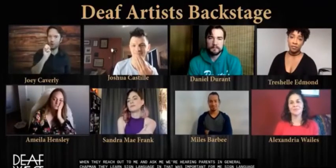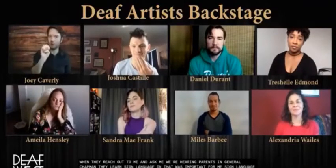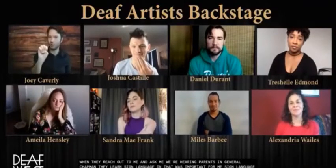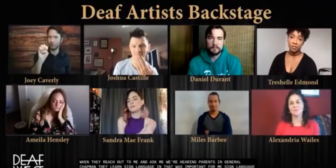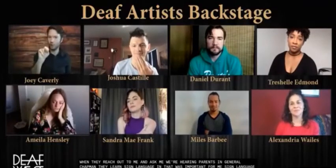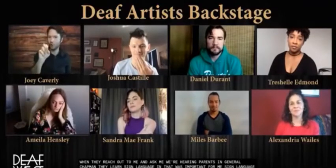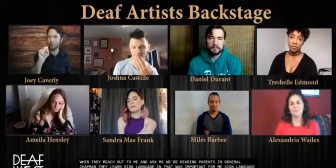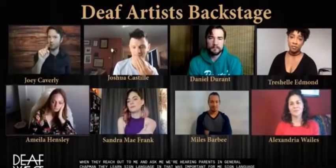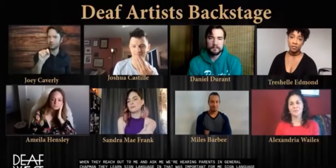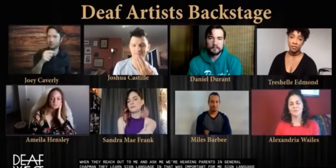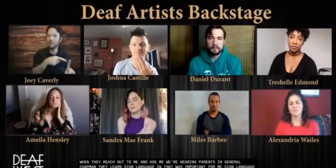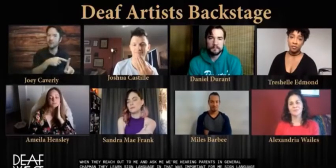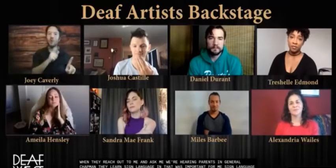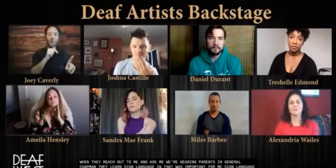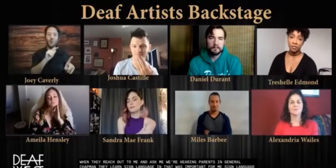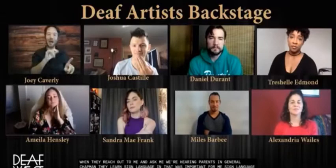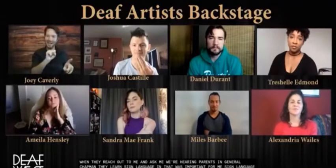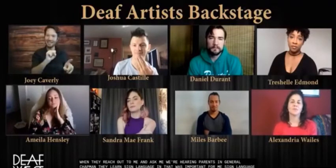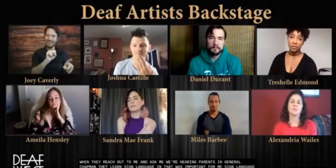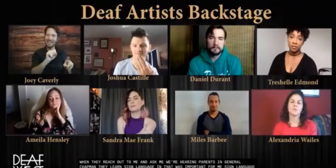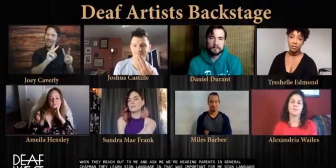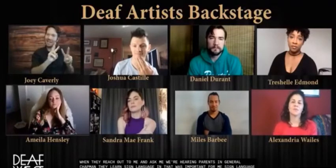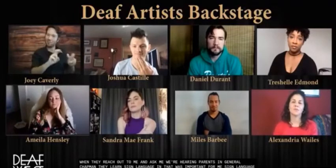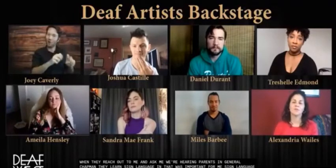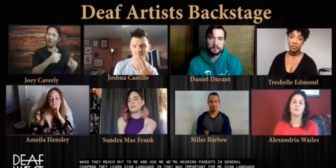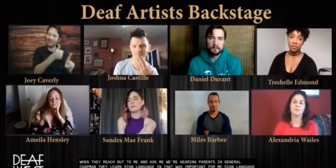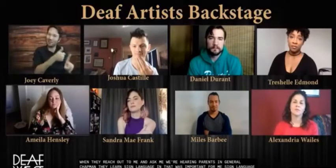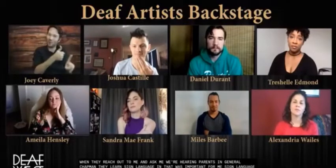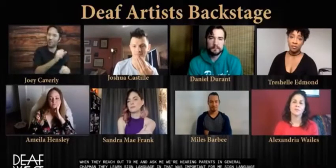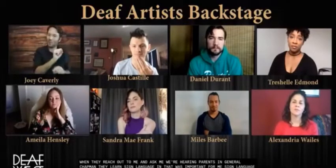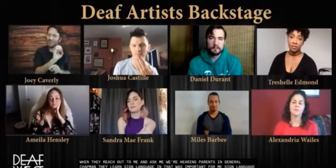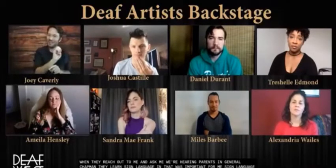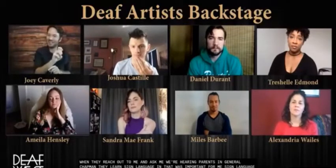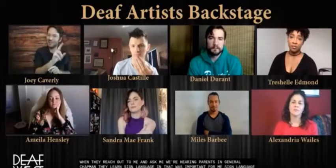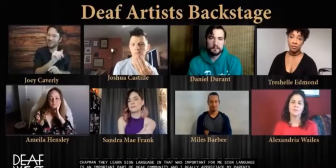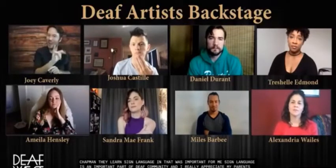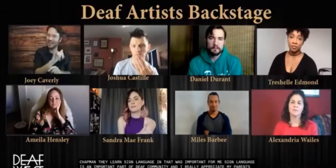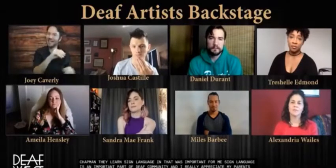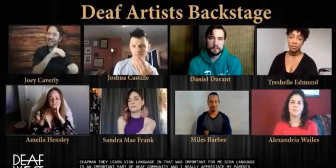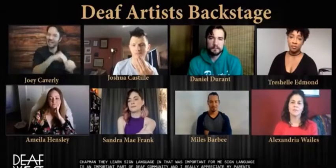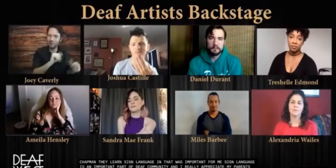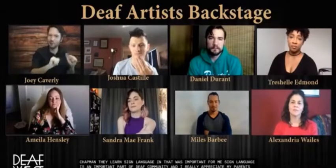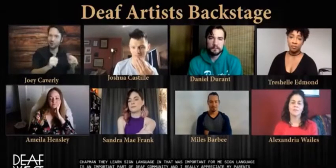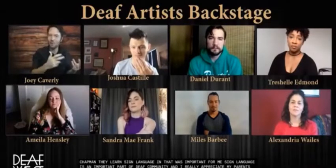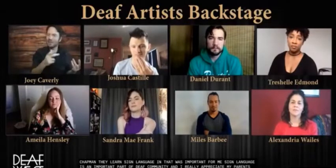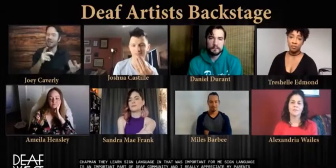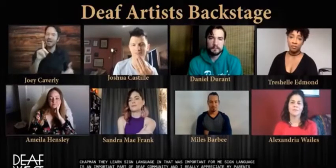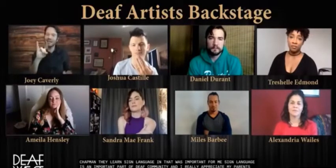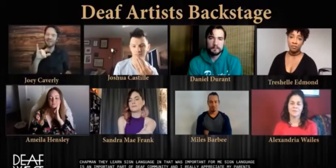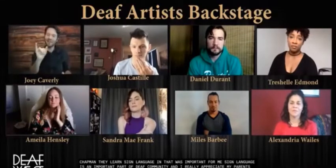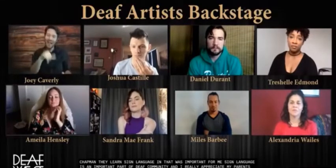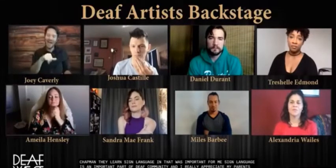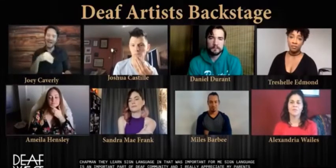And you played a character Ernst, who is going through his own sexuality struggles.